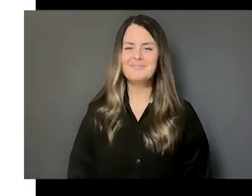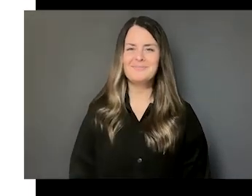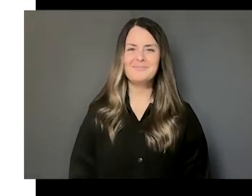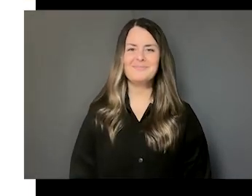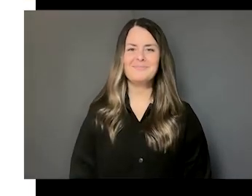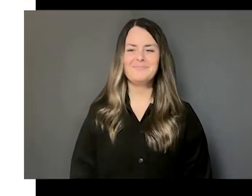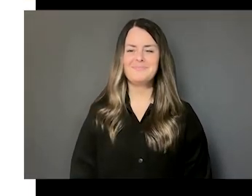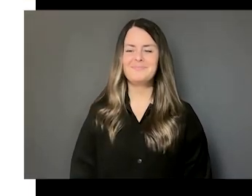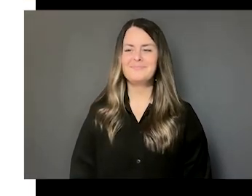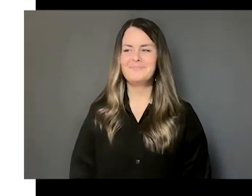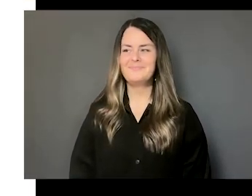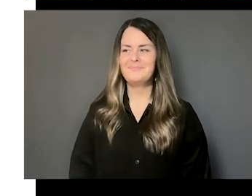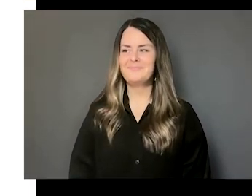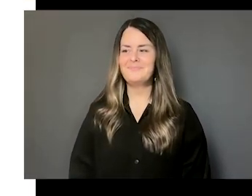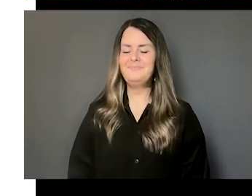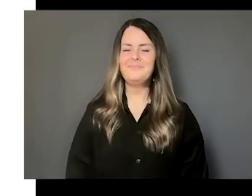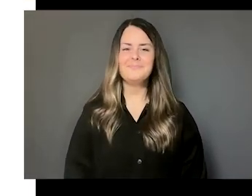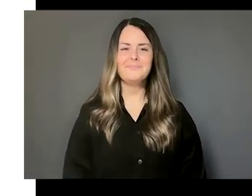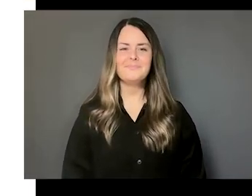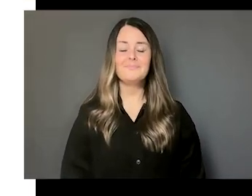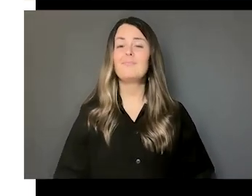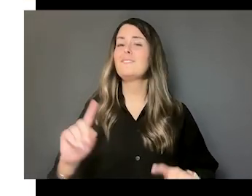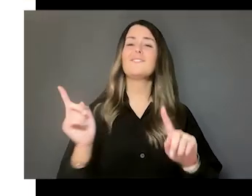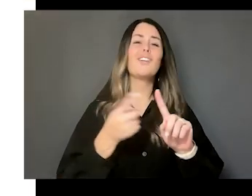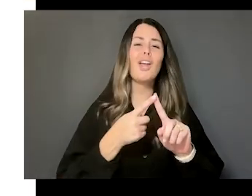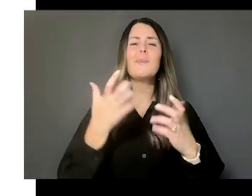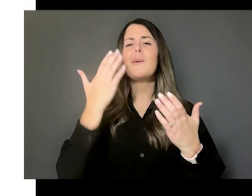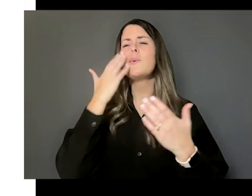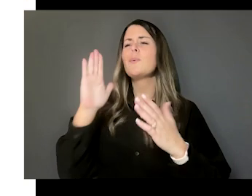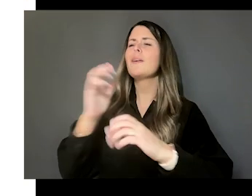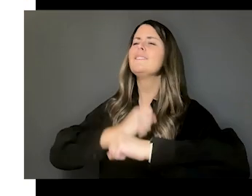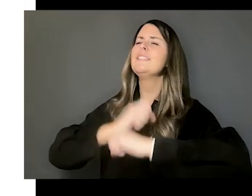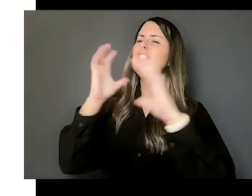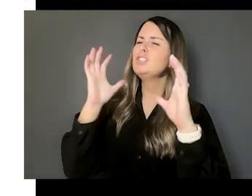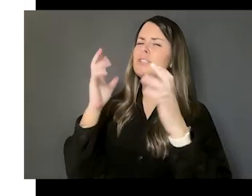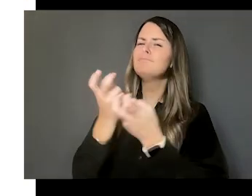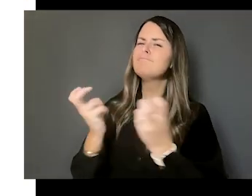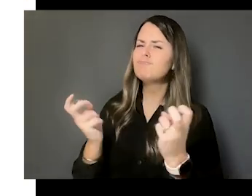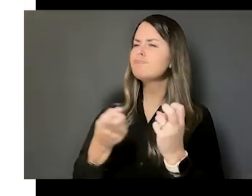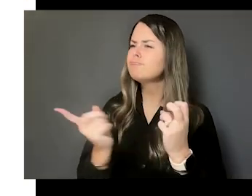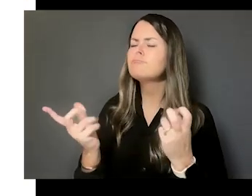Alright. First, I'd like to hear about your vision, and how you wanted students to learn math.